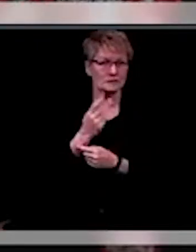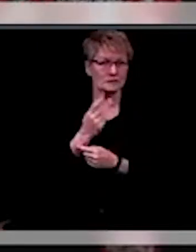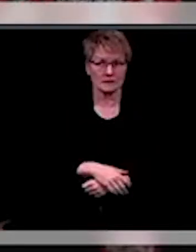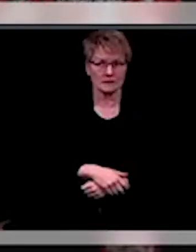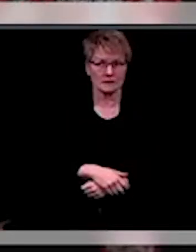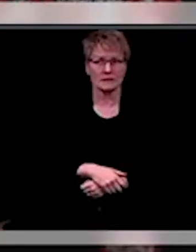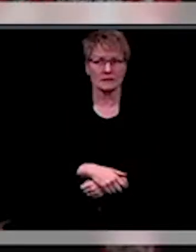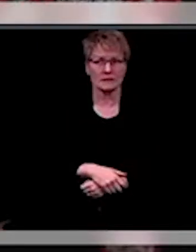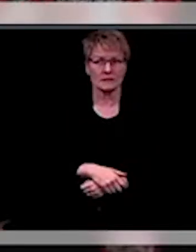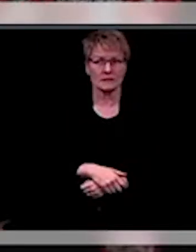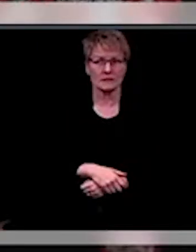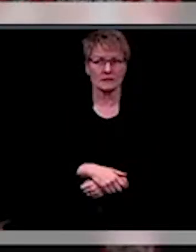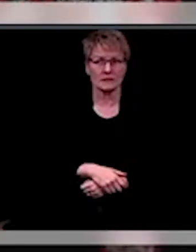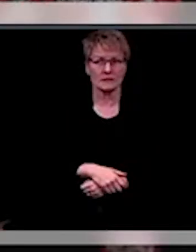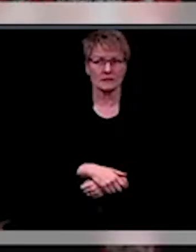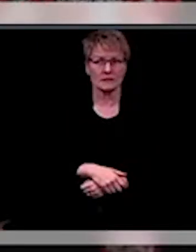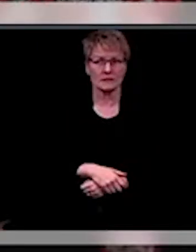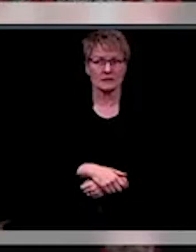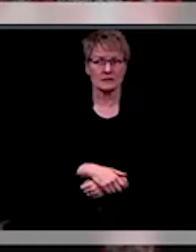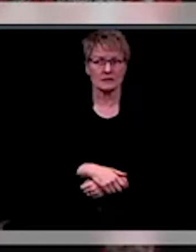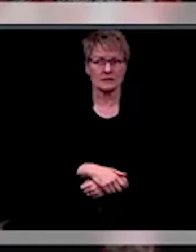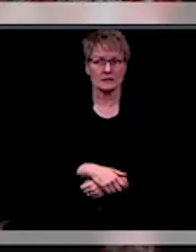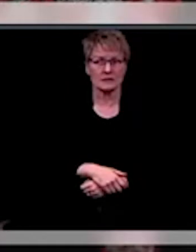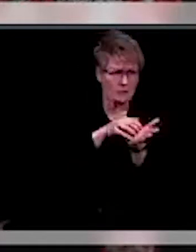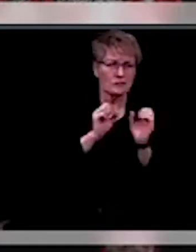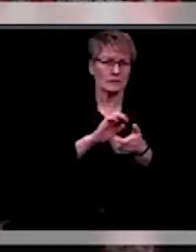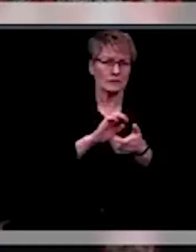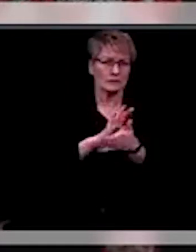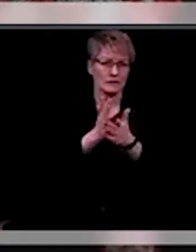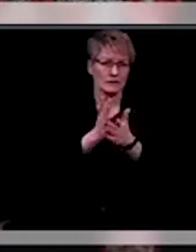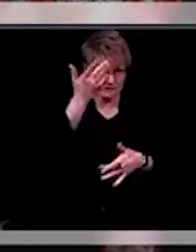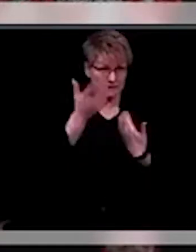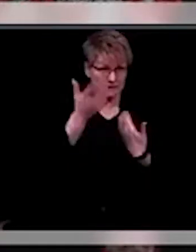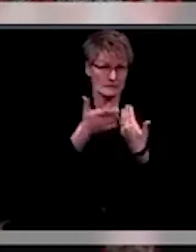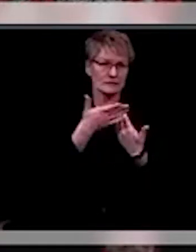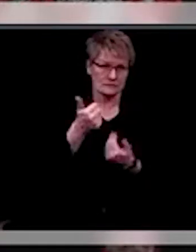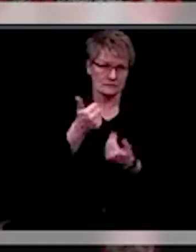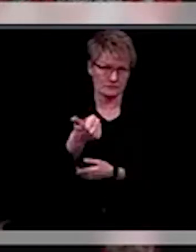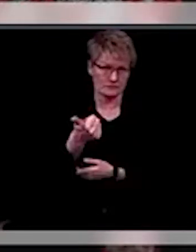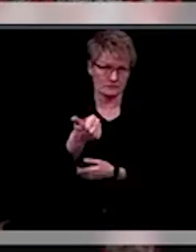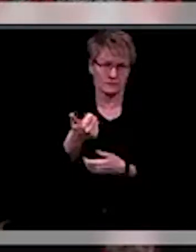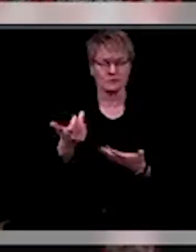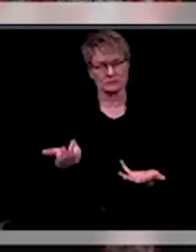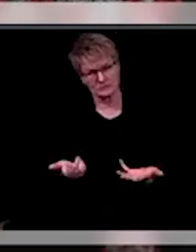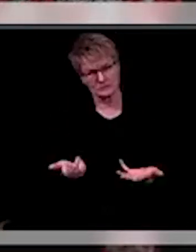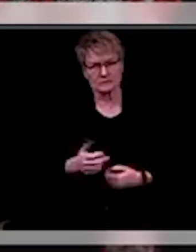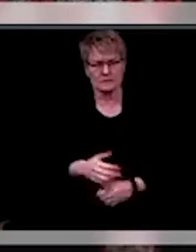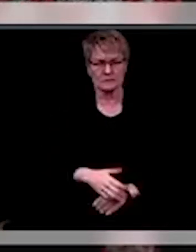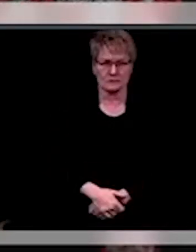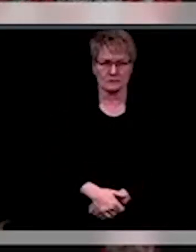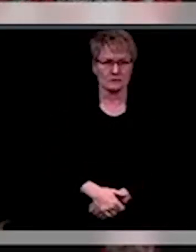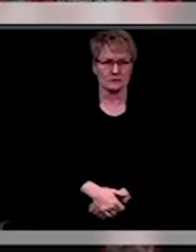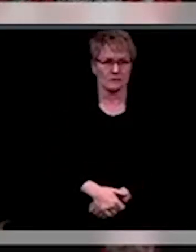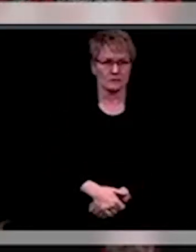populations. Those are related to people who work in facilities and bring it into the facility,